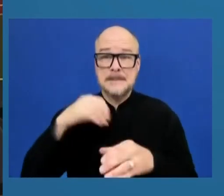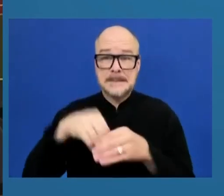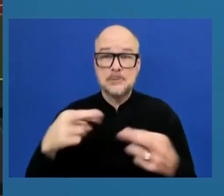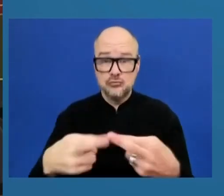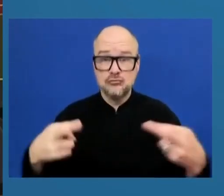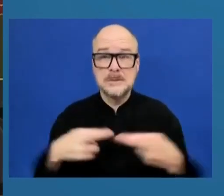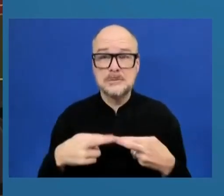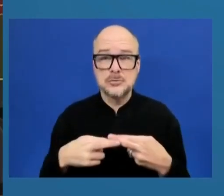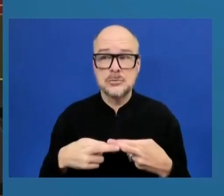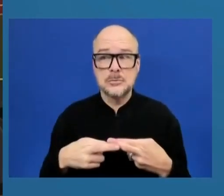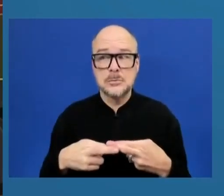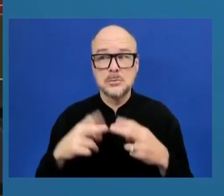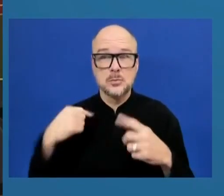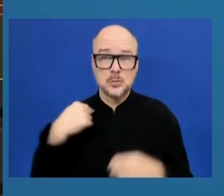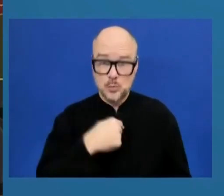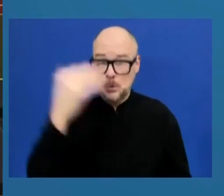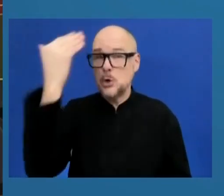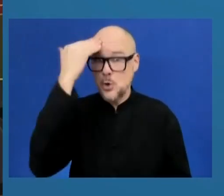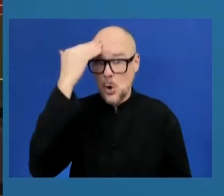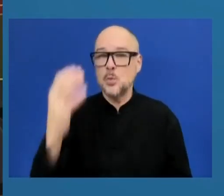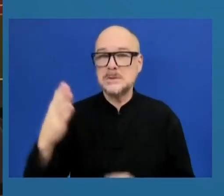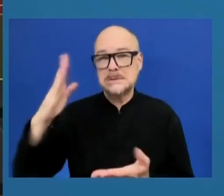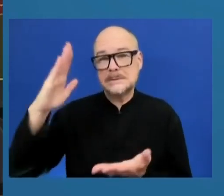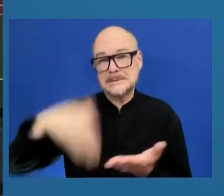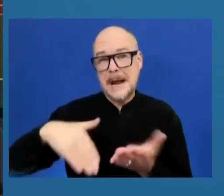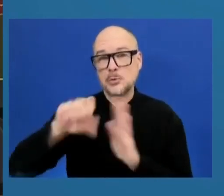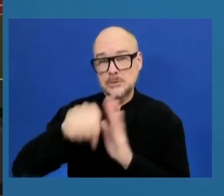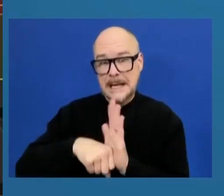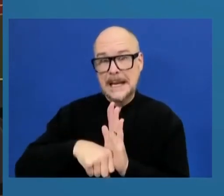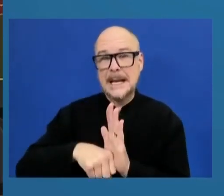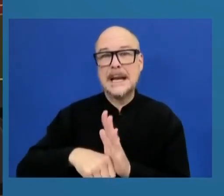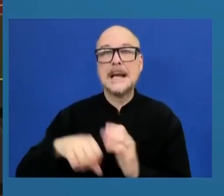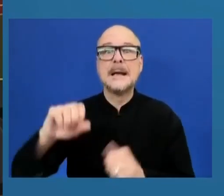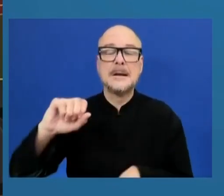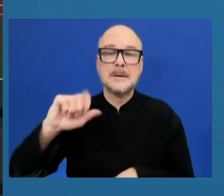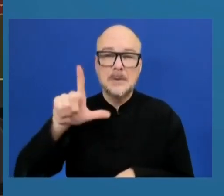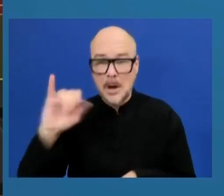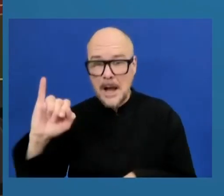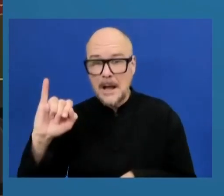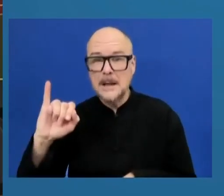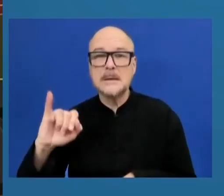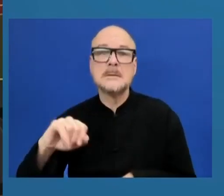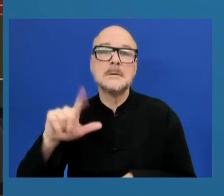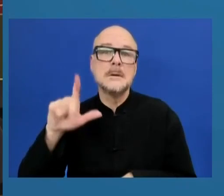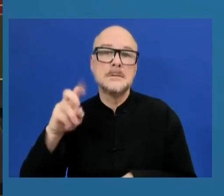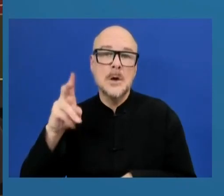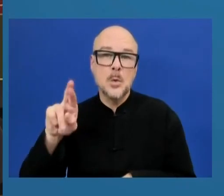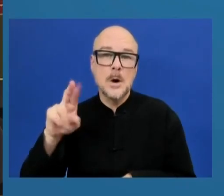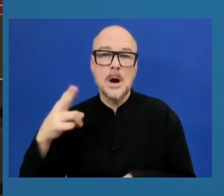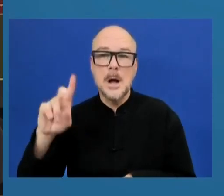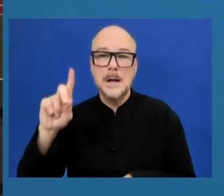Which as we know is downstate Long Island, you know, Lower Hudson Valley, those are the beneficiaries of having this system whether